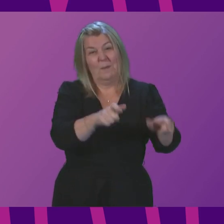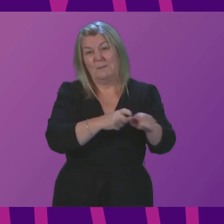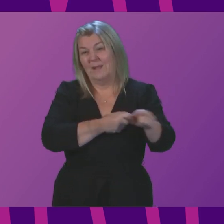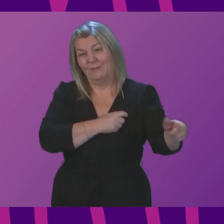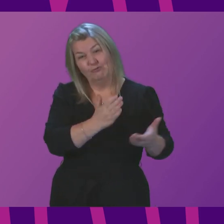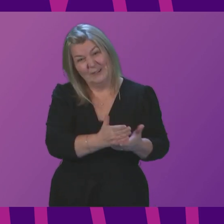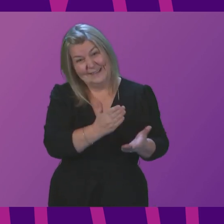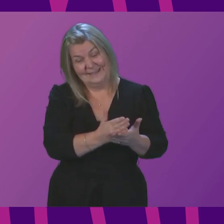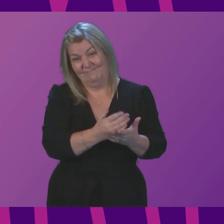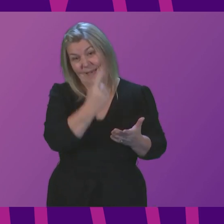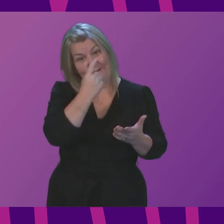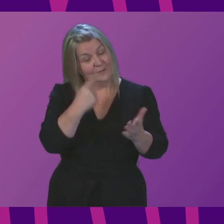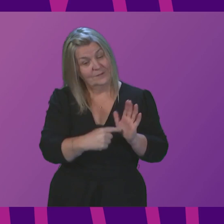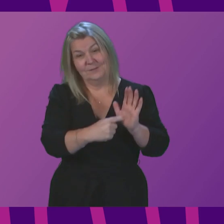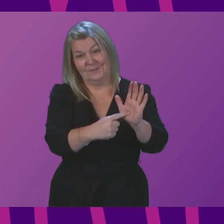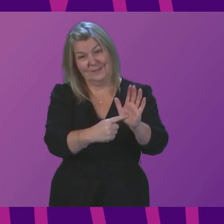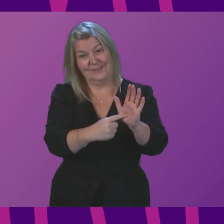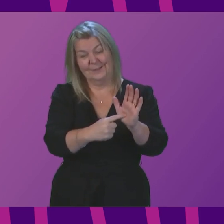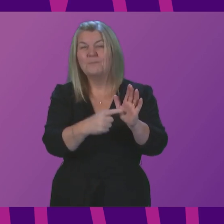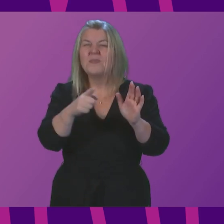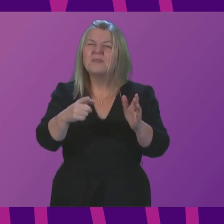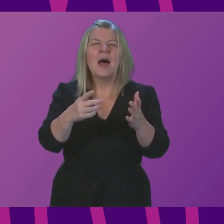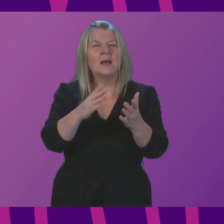by the contract awarded by the United Kingdom Government to Hinkley Point C nuclear power